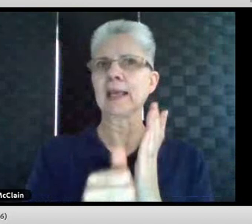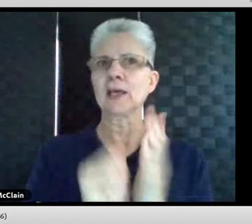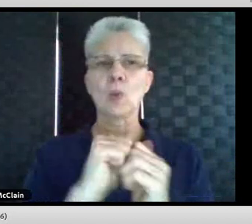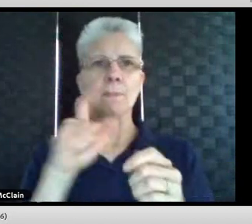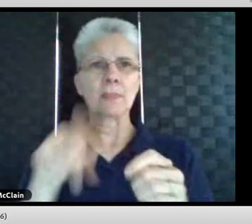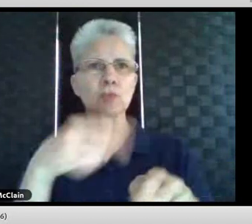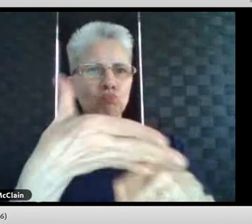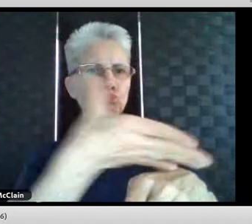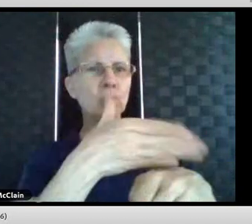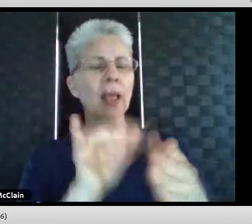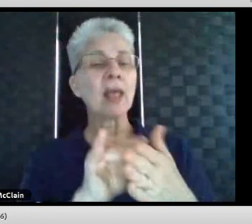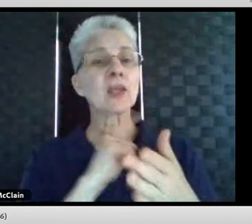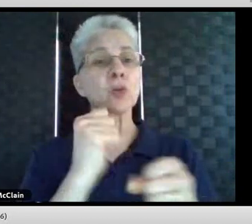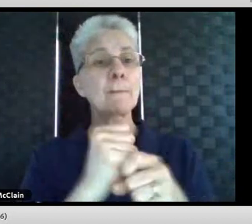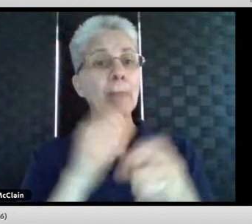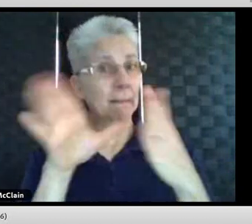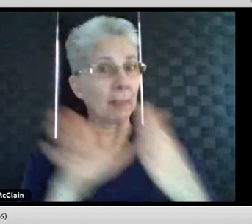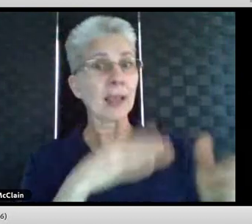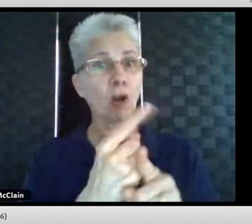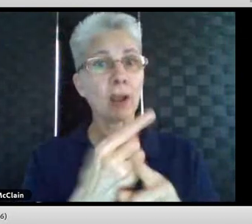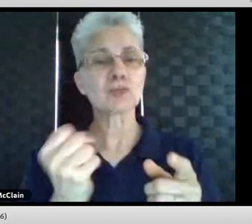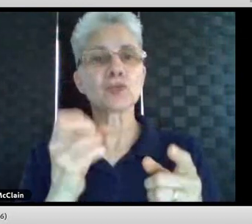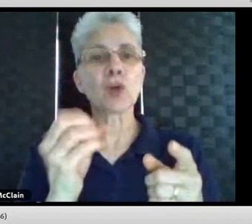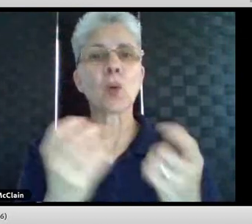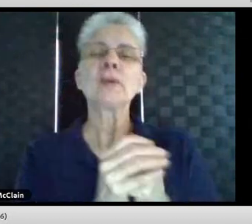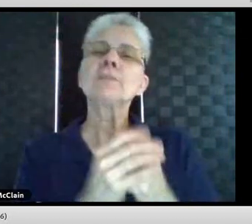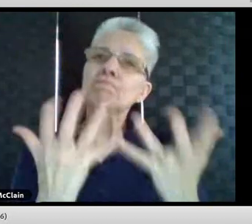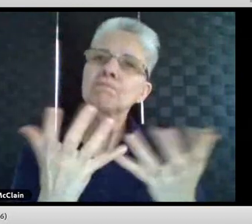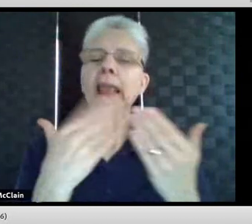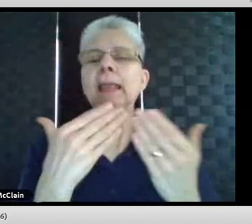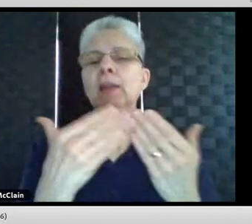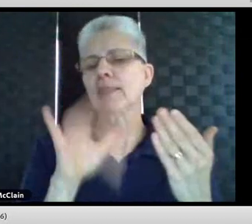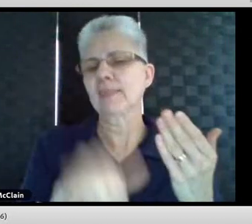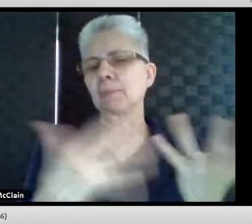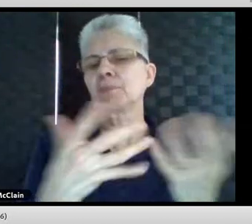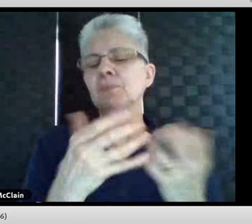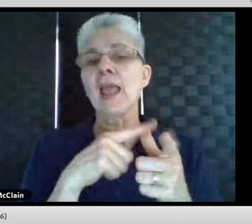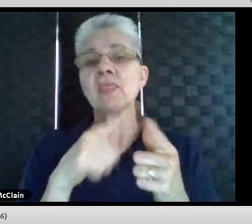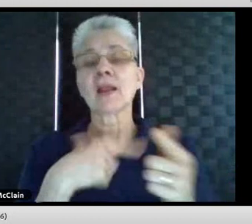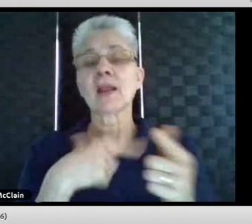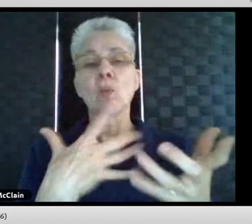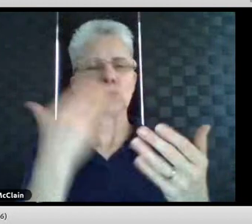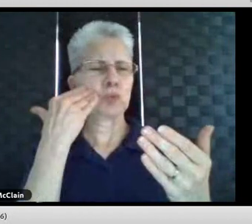And then you can make a plan, right? So anyway, so, and then I wanted to know if you felt like there